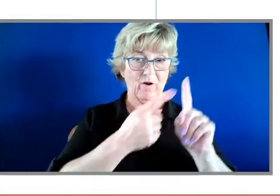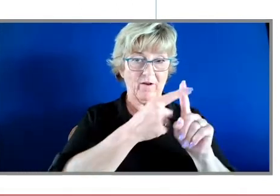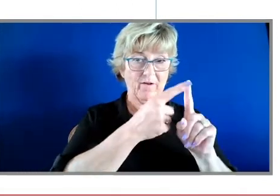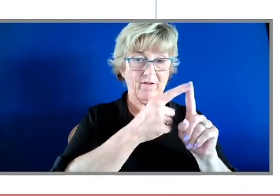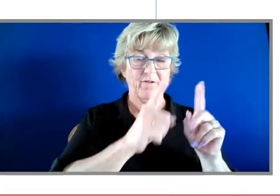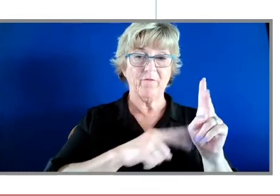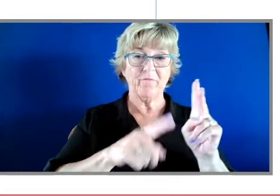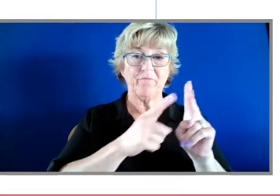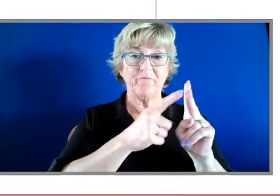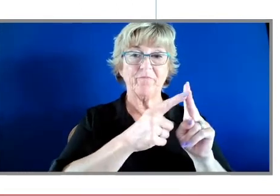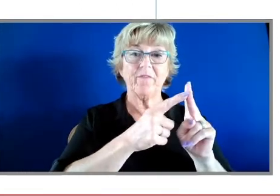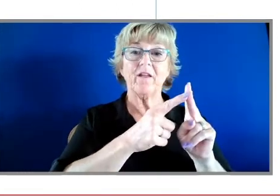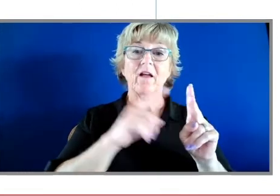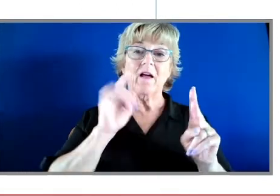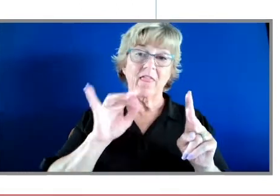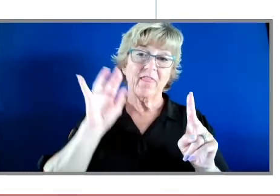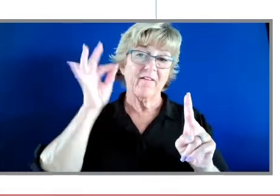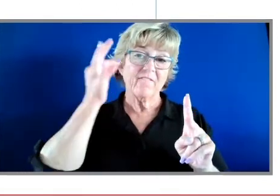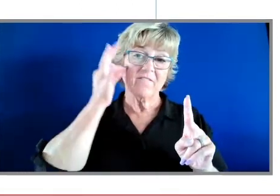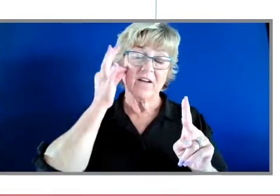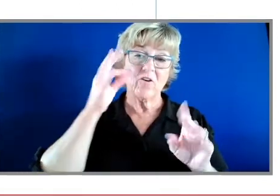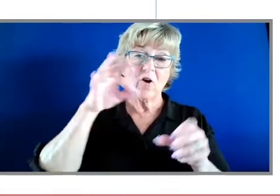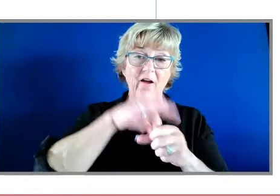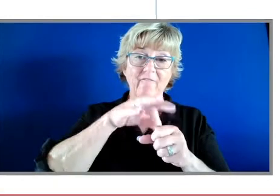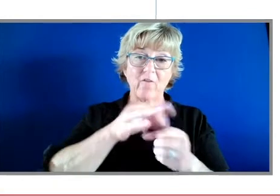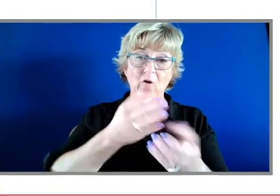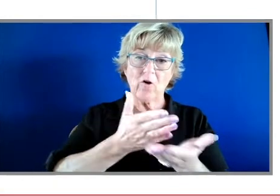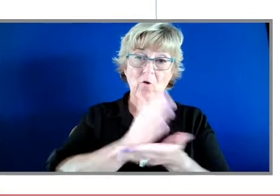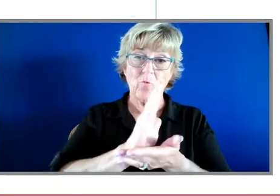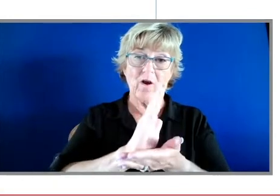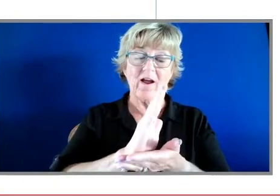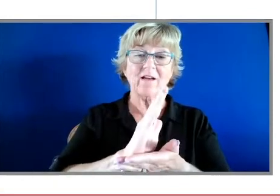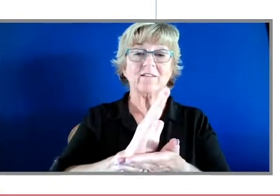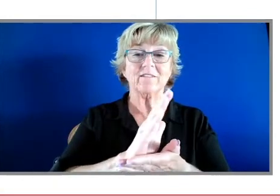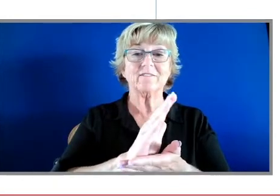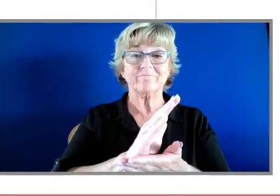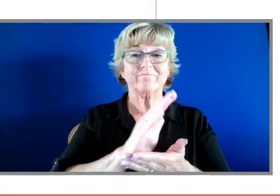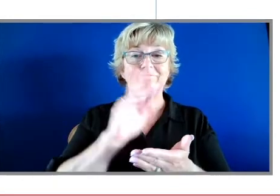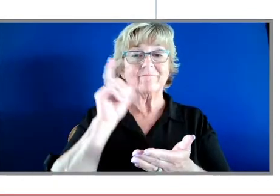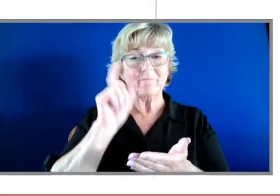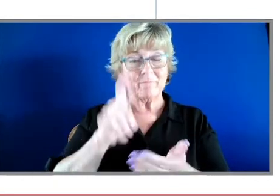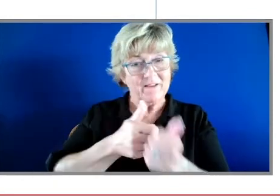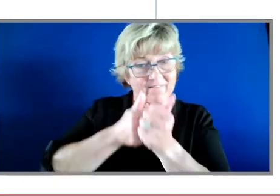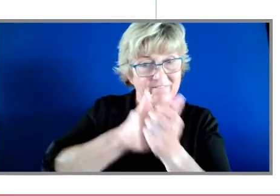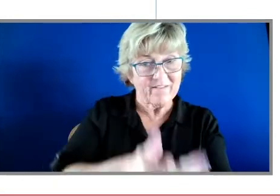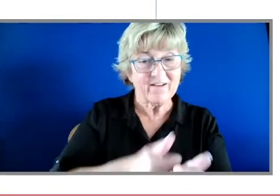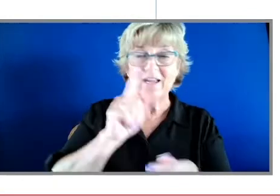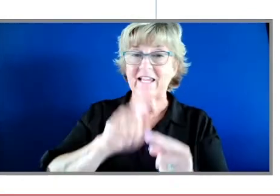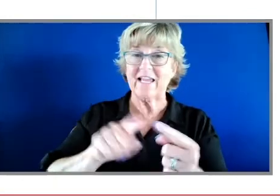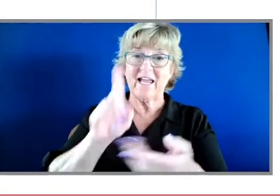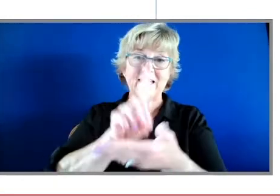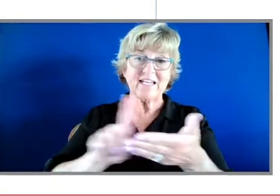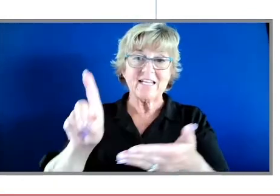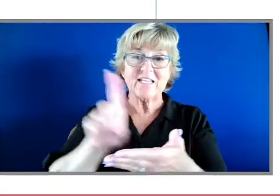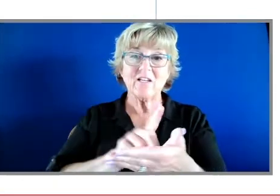Studio: The second one is, we have to follow the federal voting rights act, and that means that we cannot